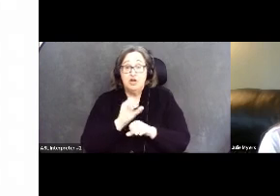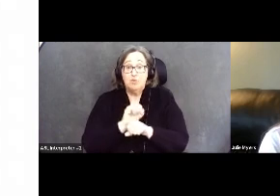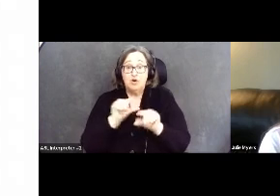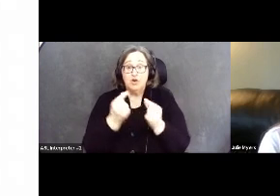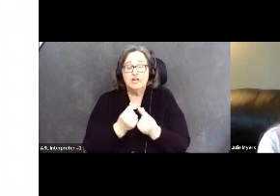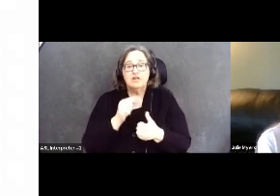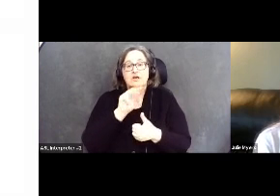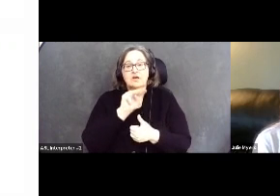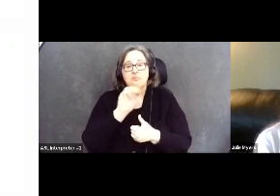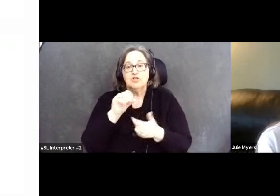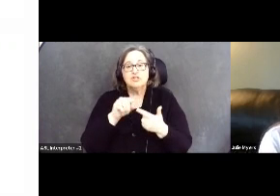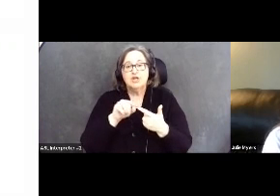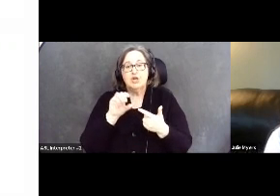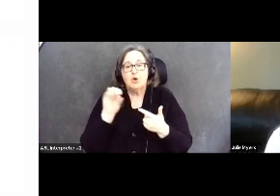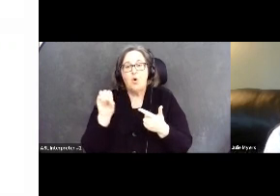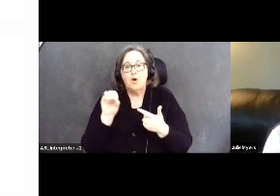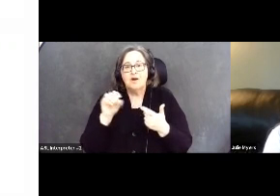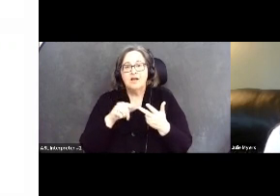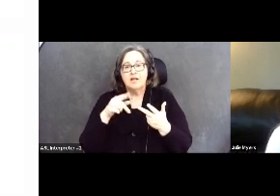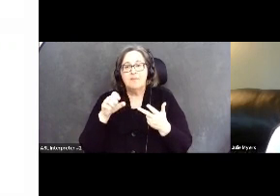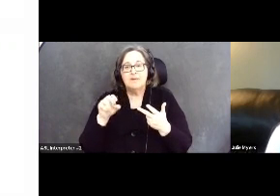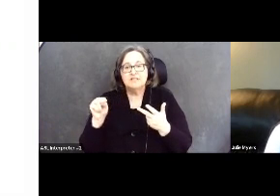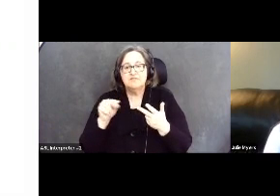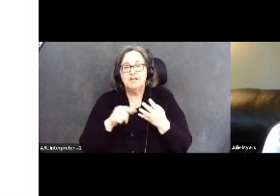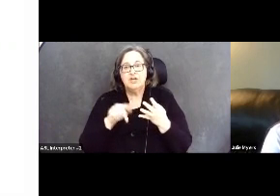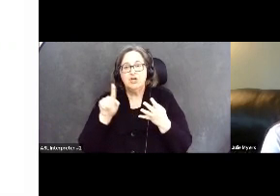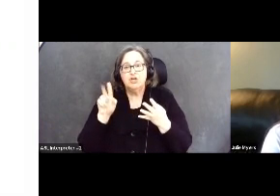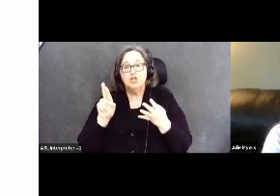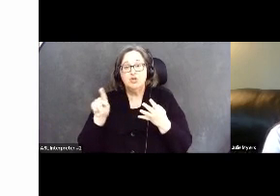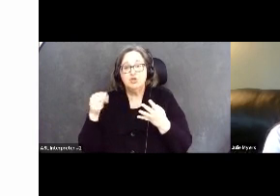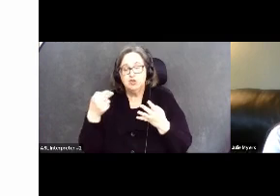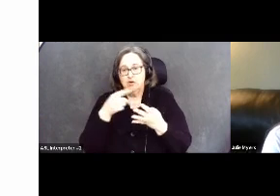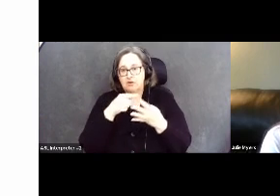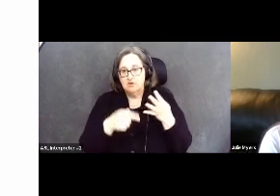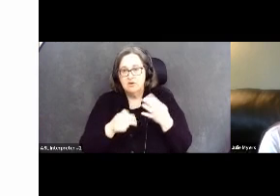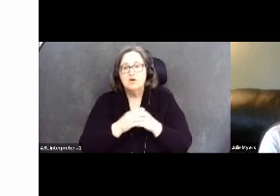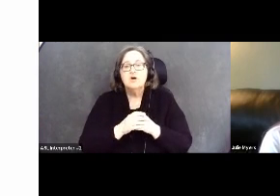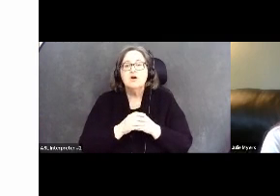Oregon, Pennsylvania, and Utah. The purpose of our work group is to provide mentorship